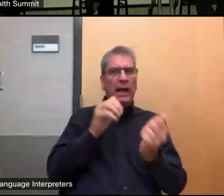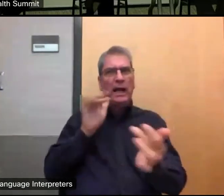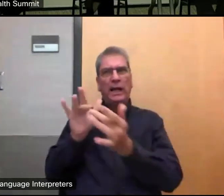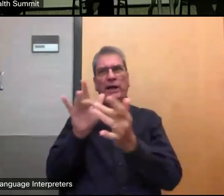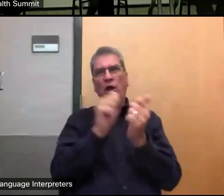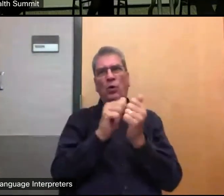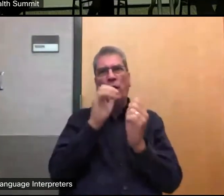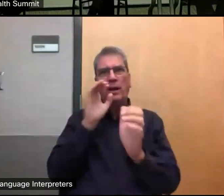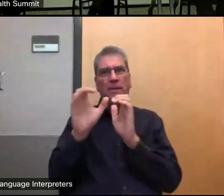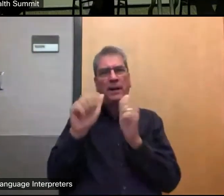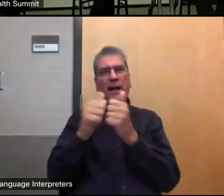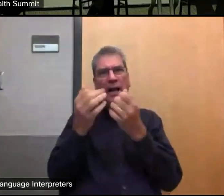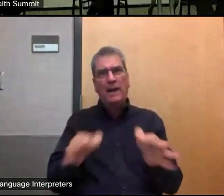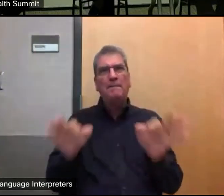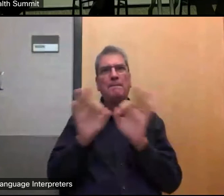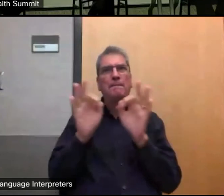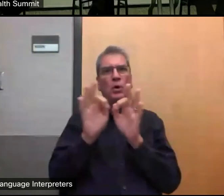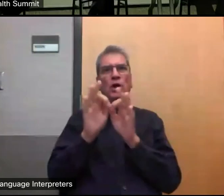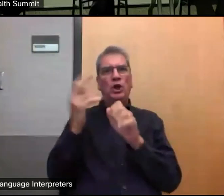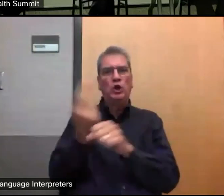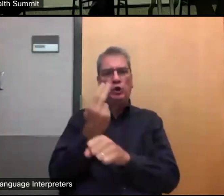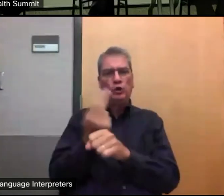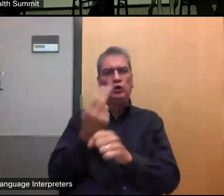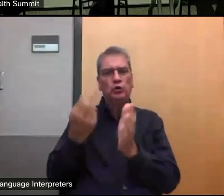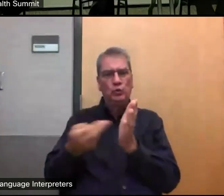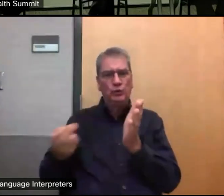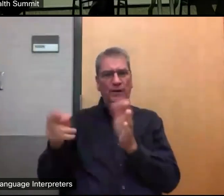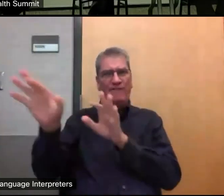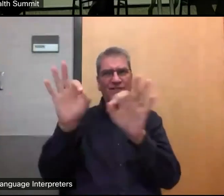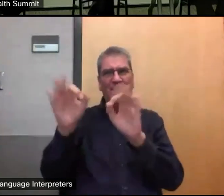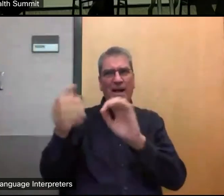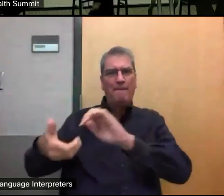communications. And how important those finding those partnerships.